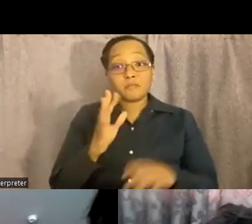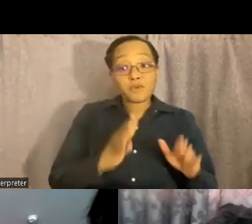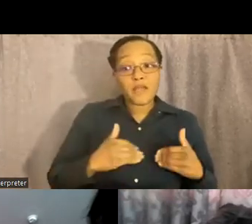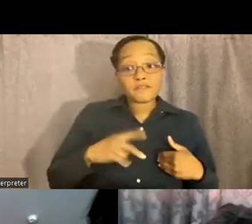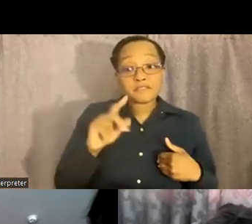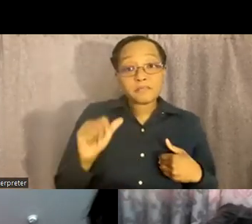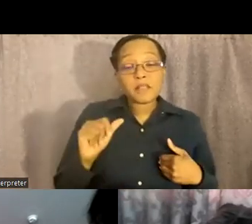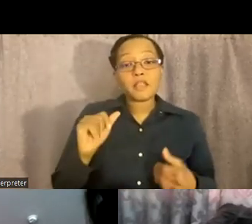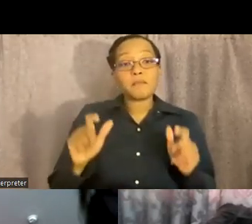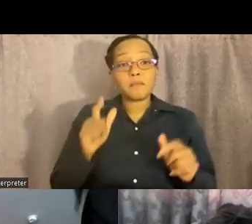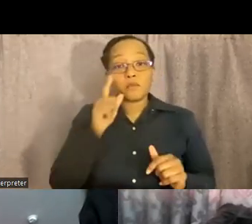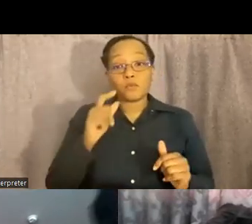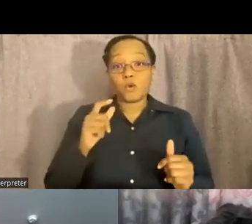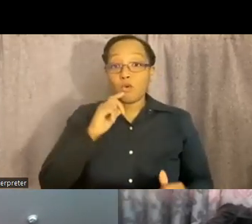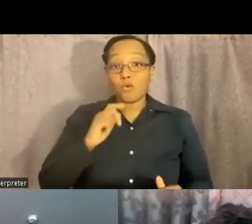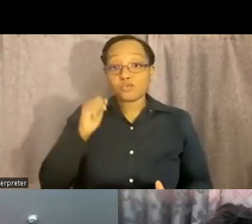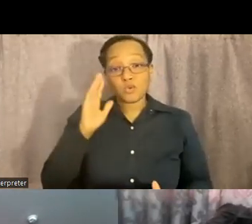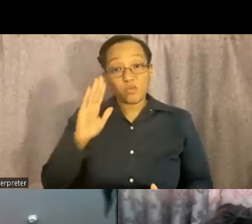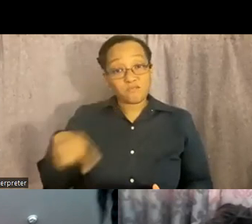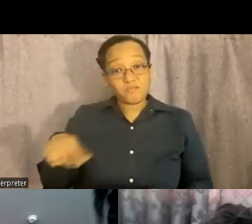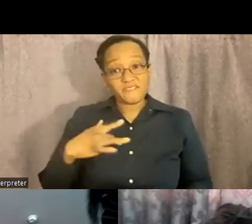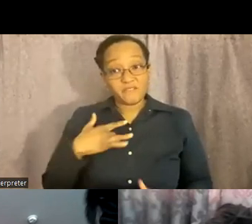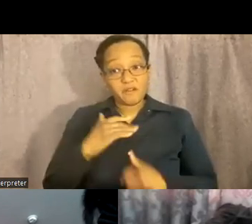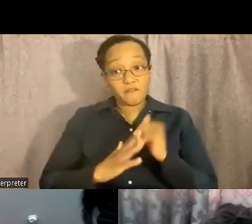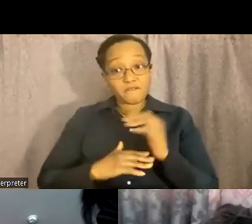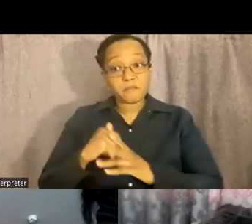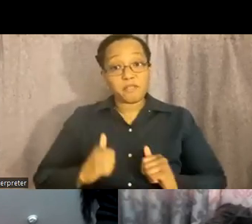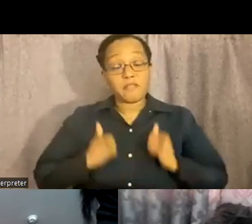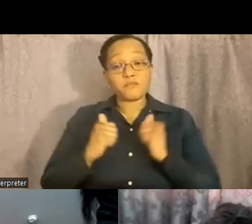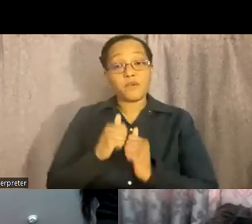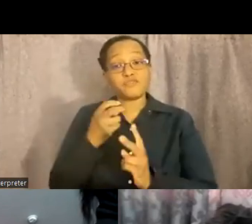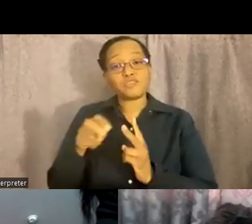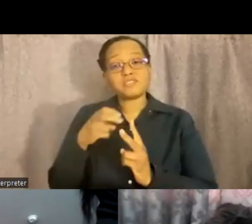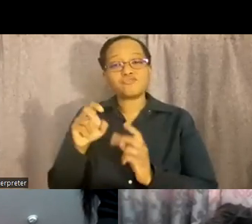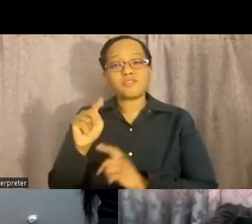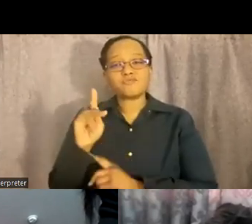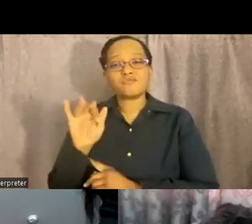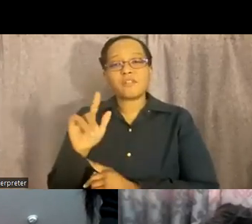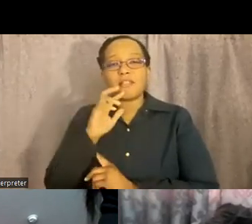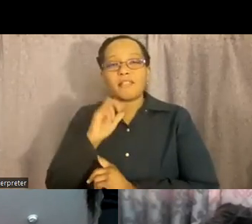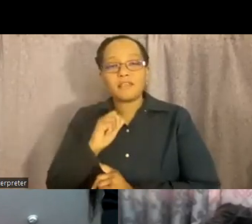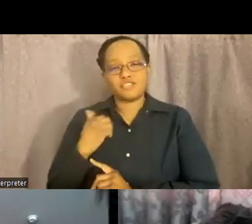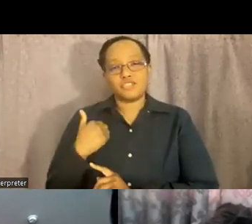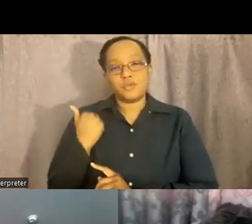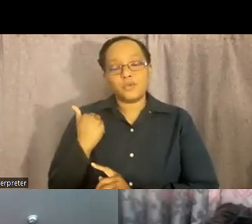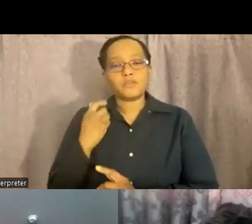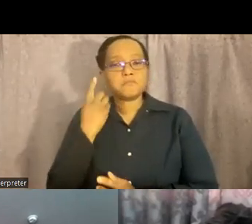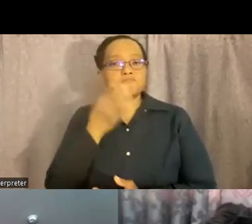older folks would feel comfortable living with transitional age youth so I was curious about folks on the call who could speak to their .